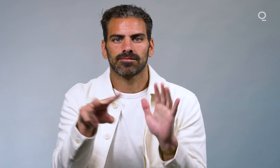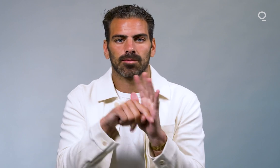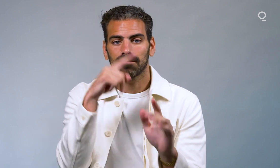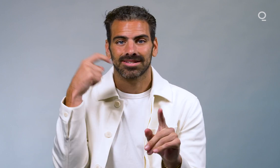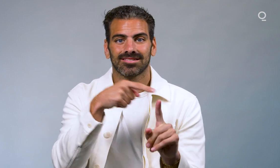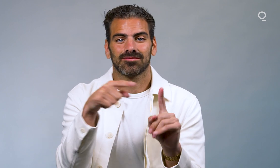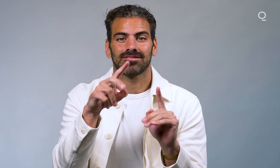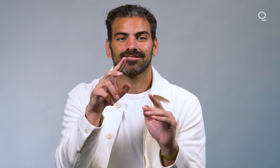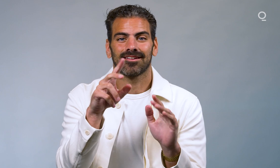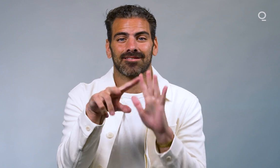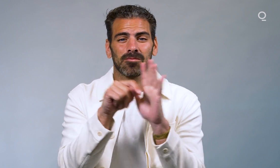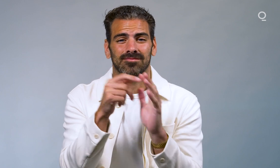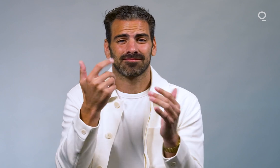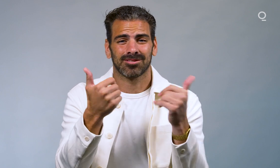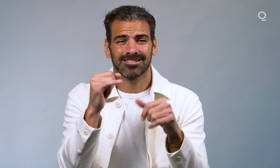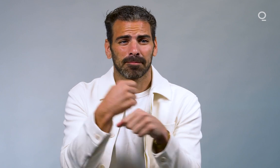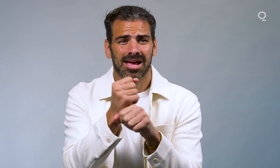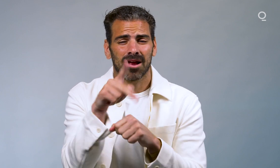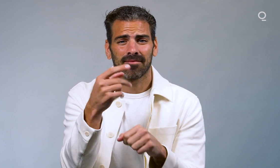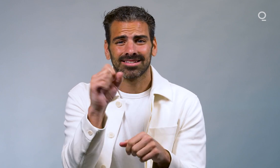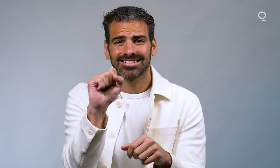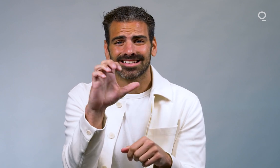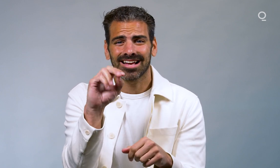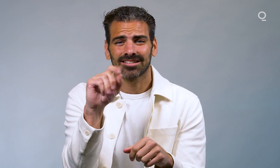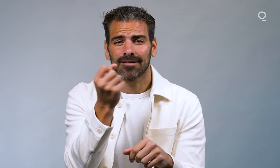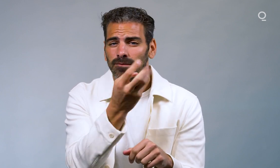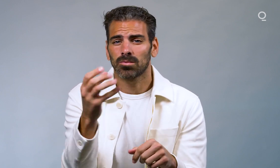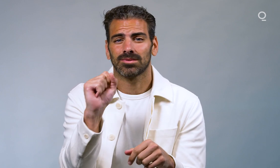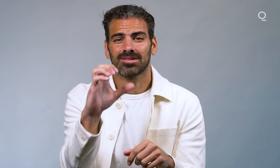People love those videos. They love 'em, they're supposed to feel great,